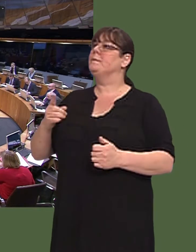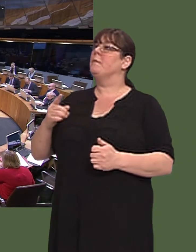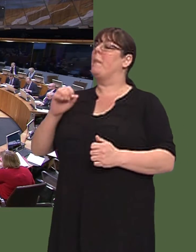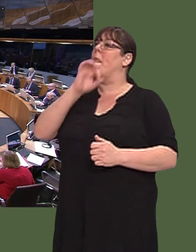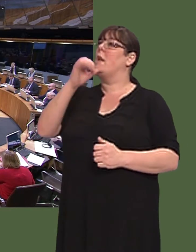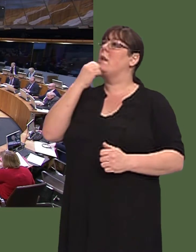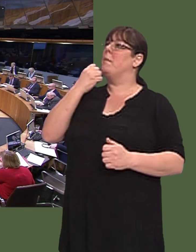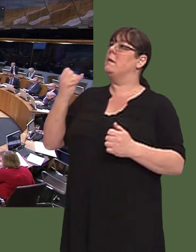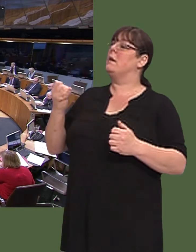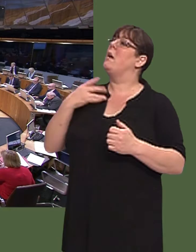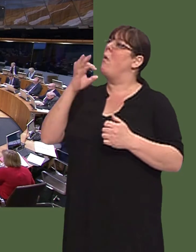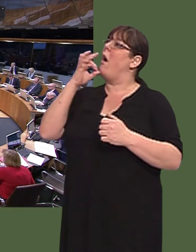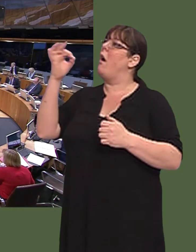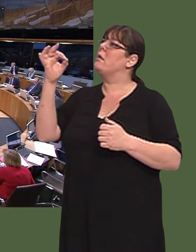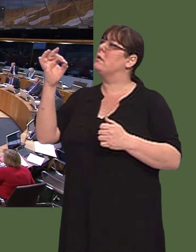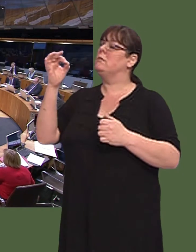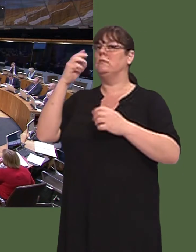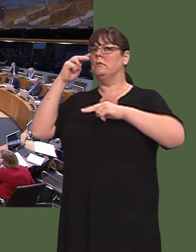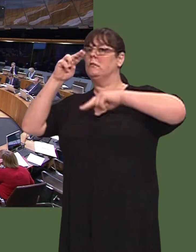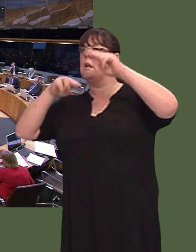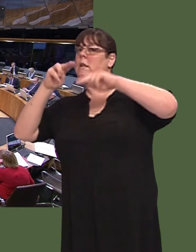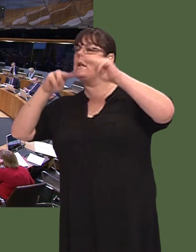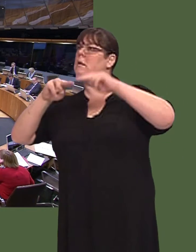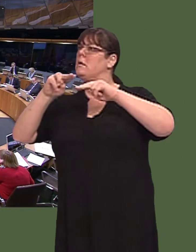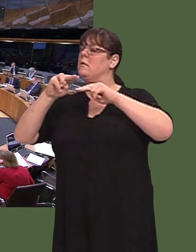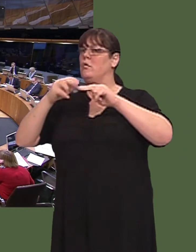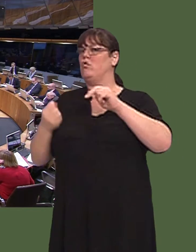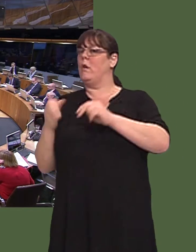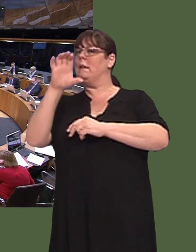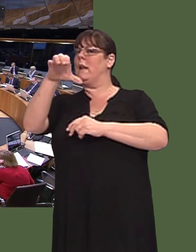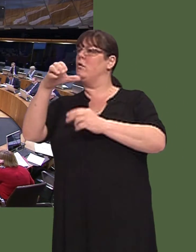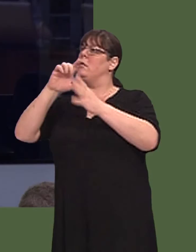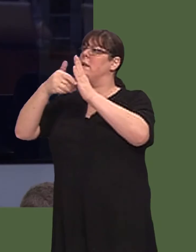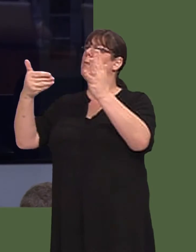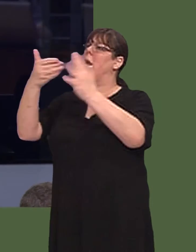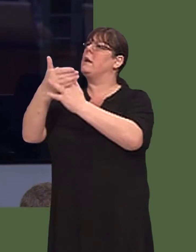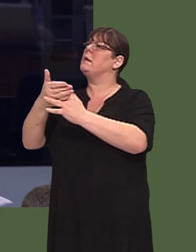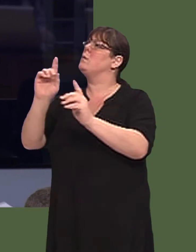What assessment has the First Minister made in terms of disabled access at train stations across Wales?